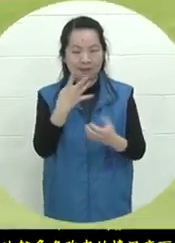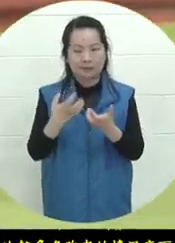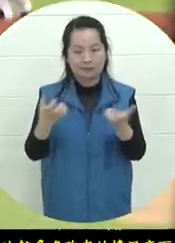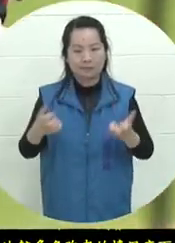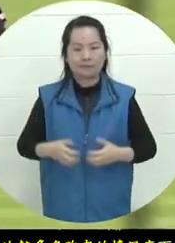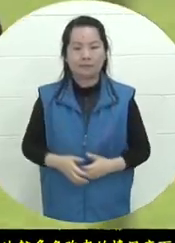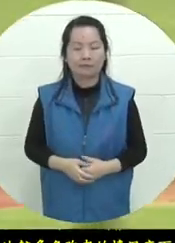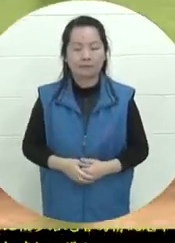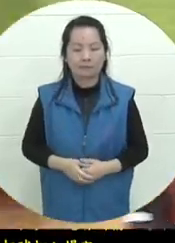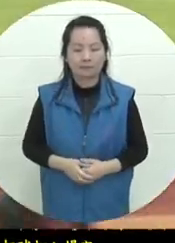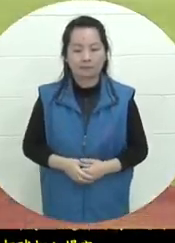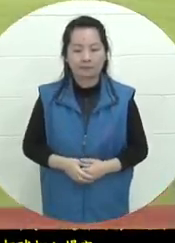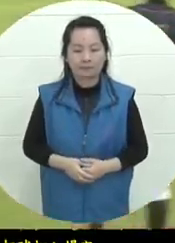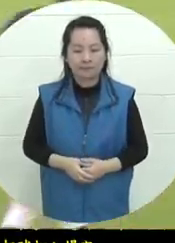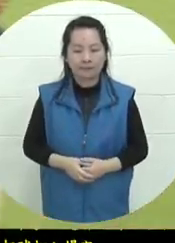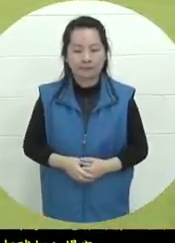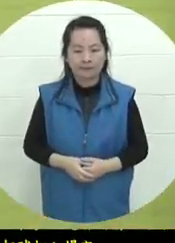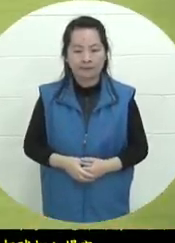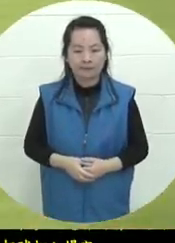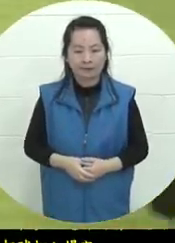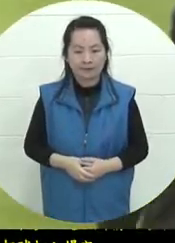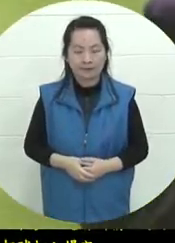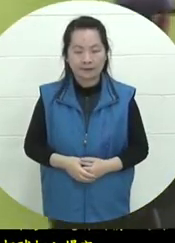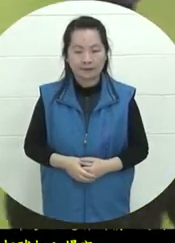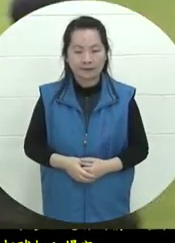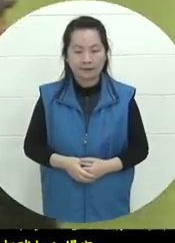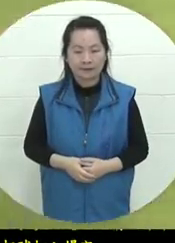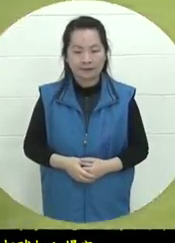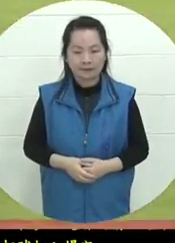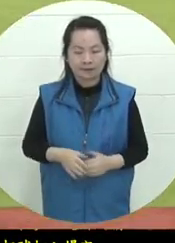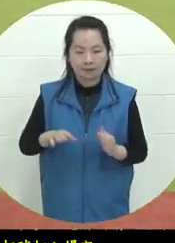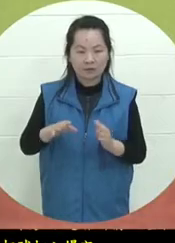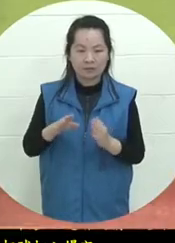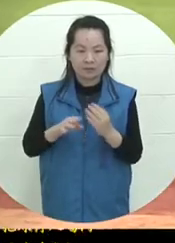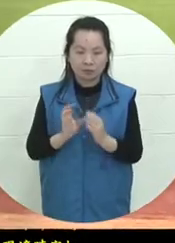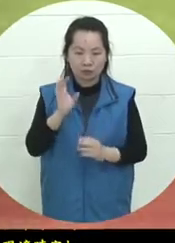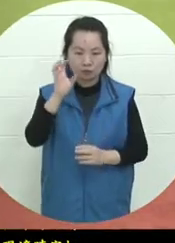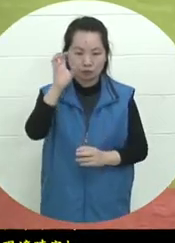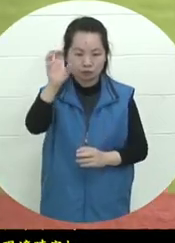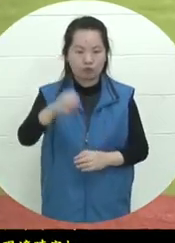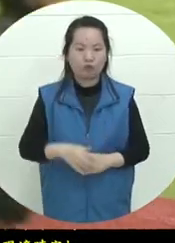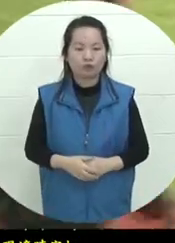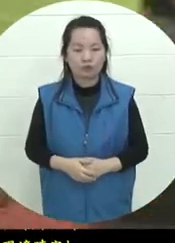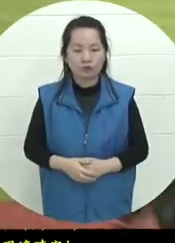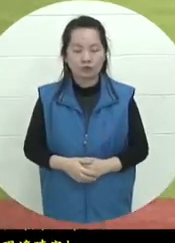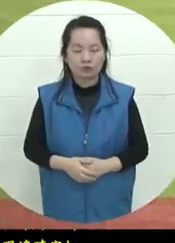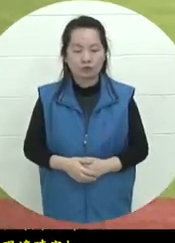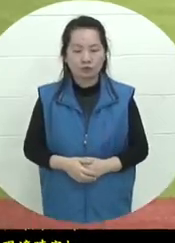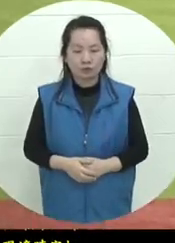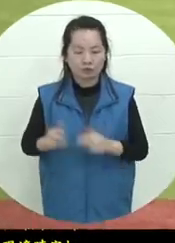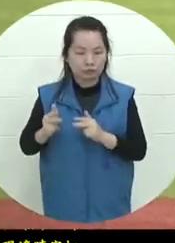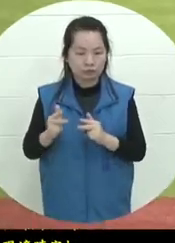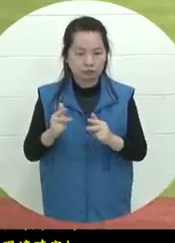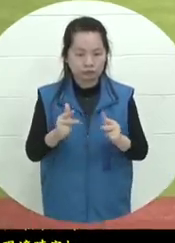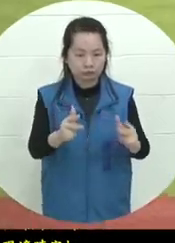The ball is hit in a professional direction and is a fly ball. The professional hand is still moving forward . I last looked at it and